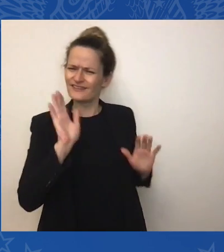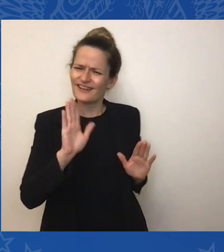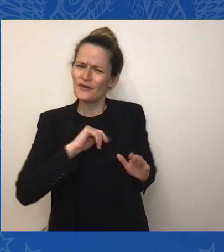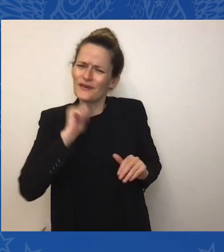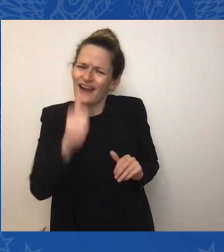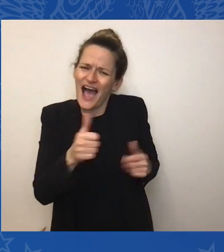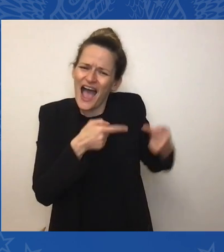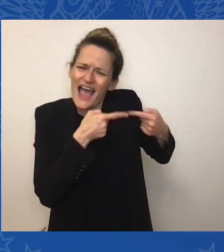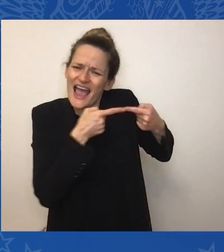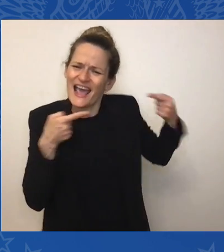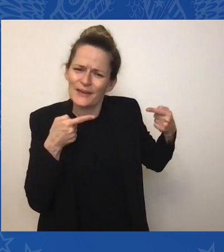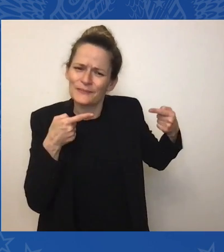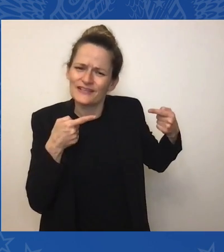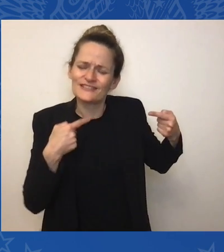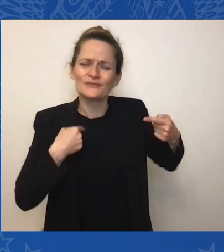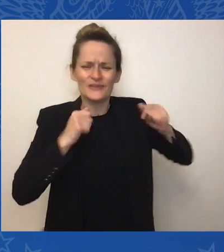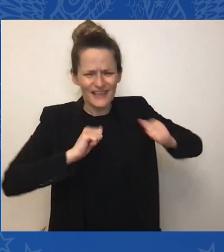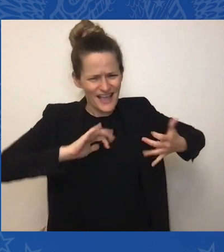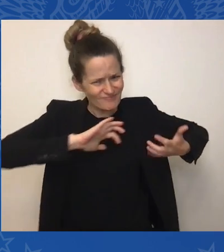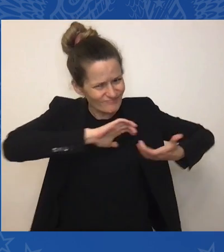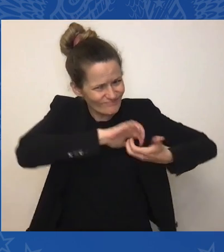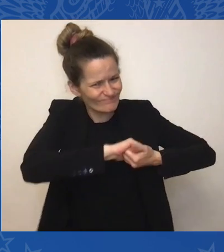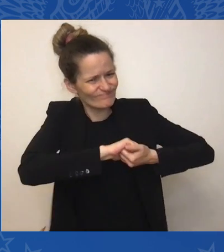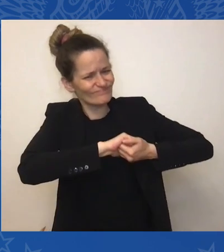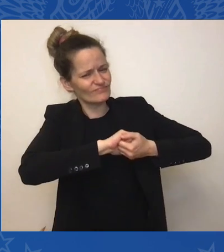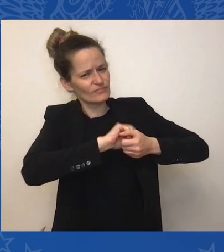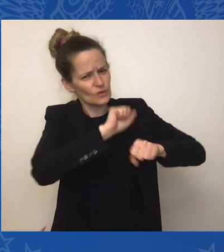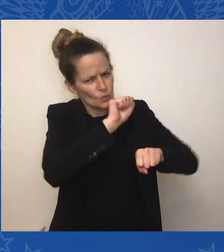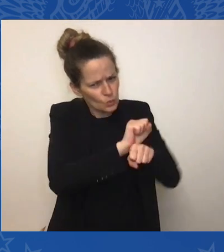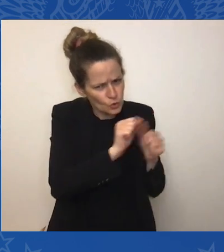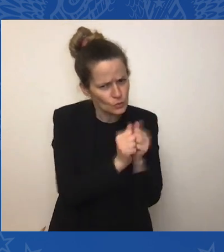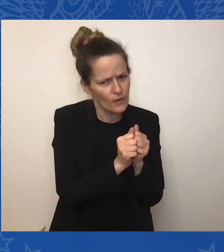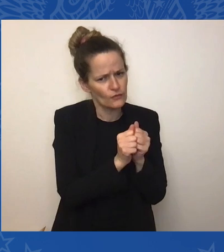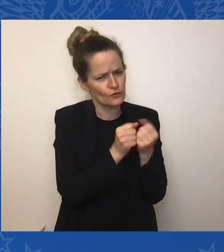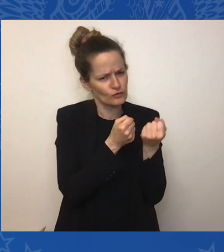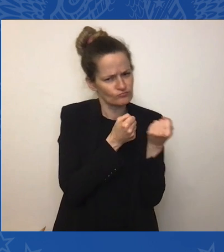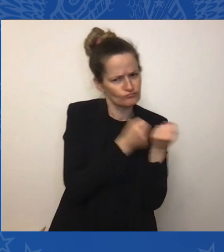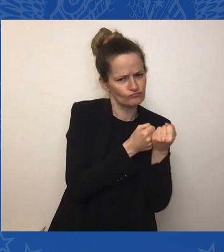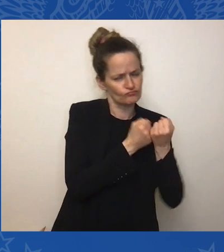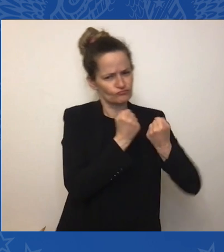he was my close friend; on his deathbed, asked me to do his eulogy --